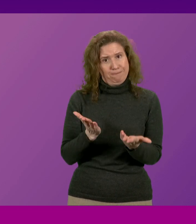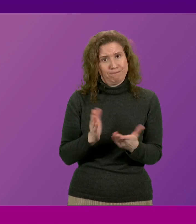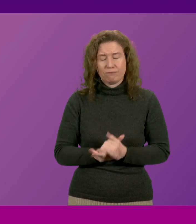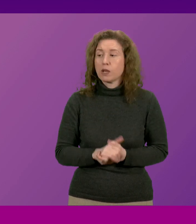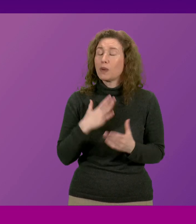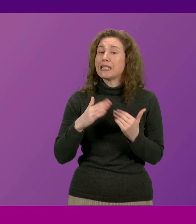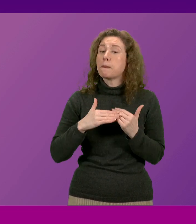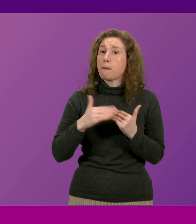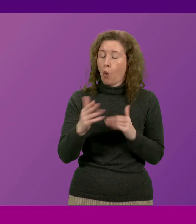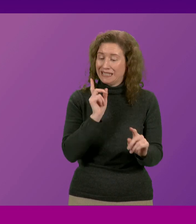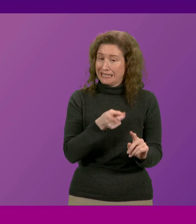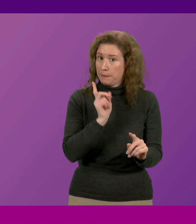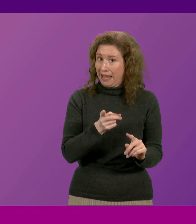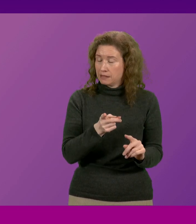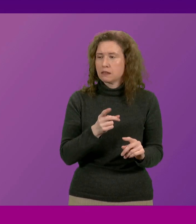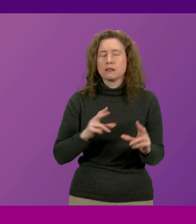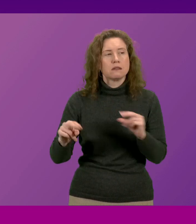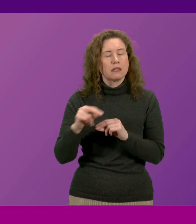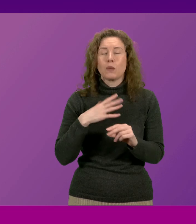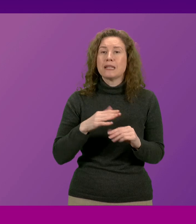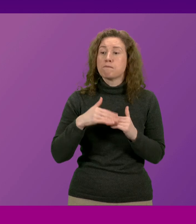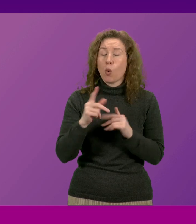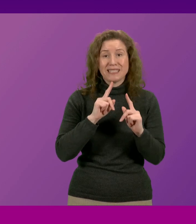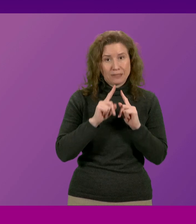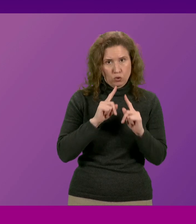Let us hear Mr Findlay. More discipline and more teachers.